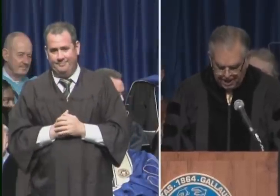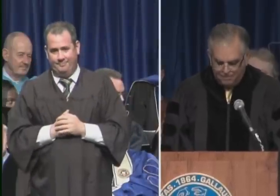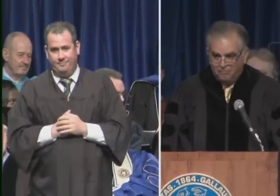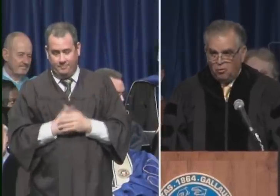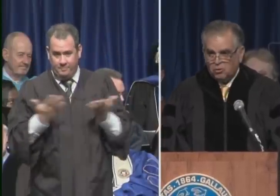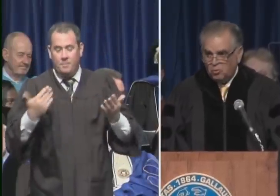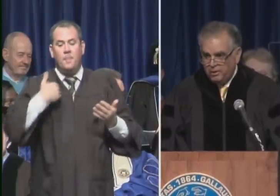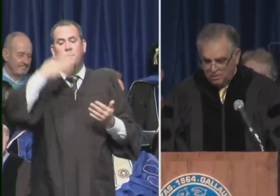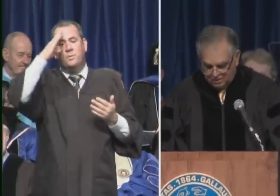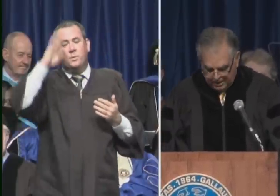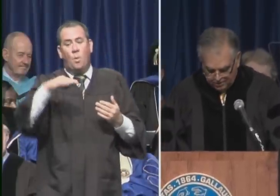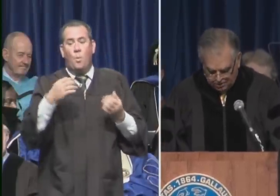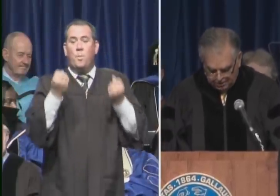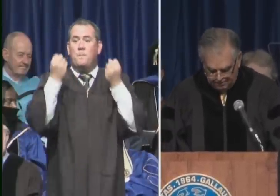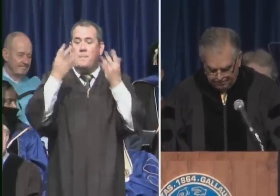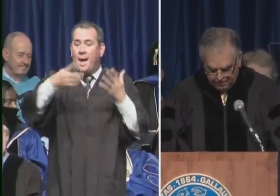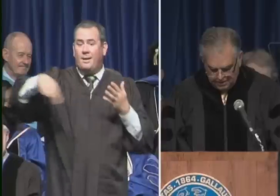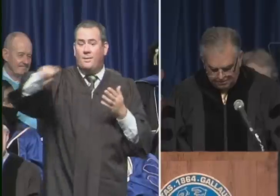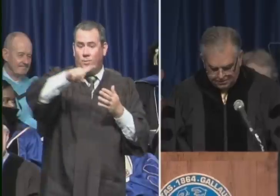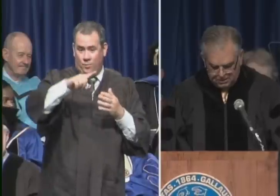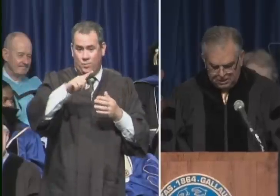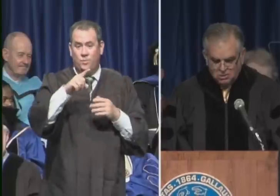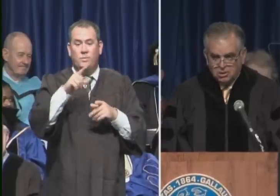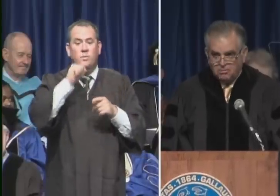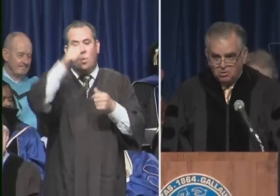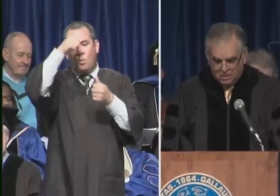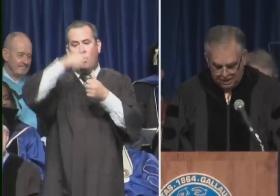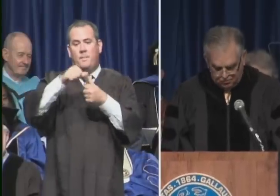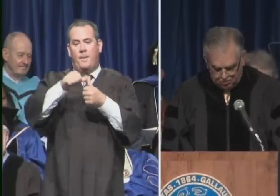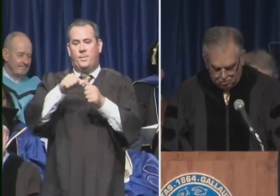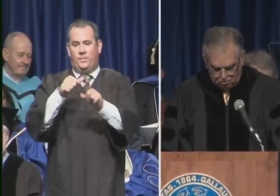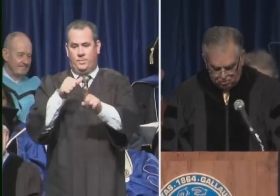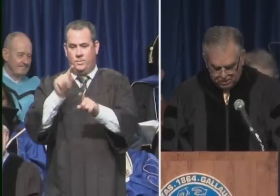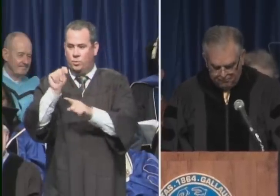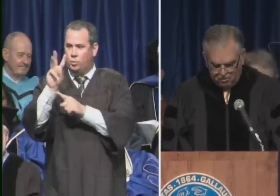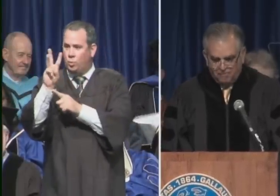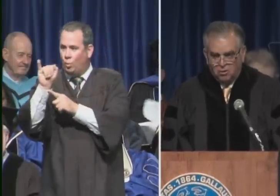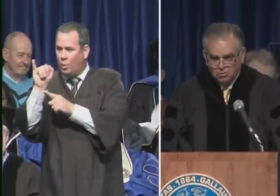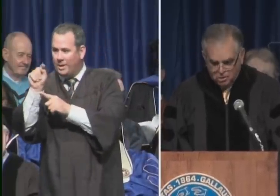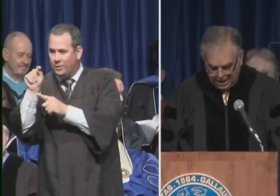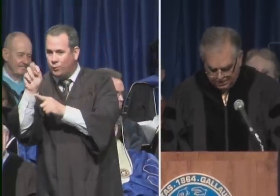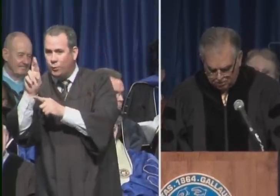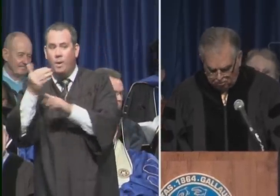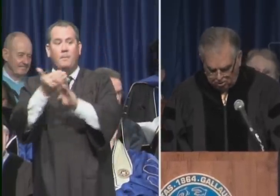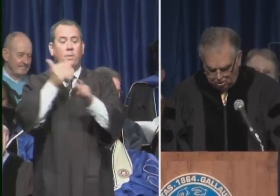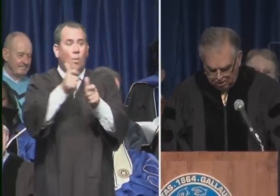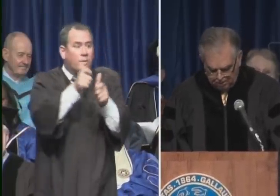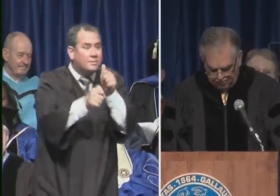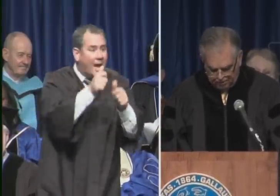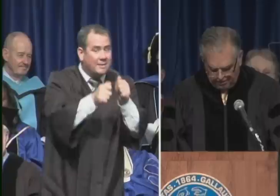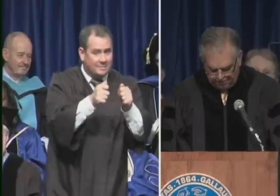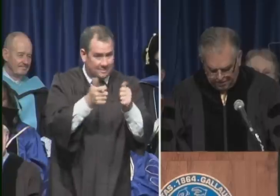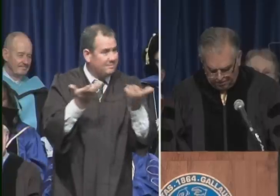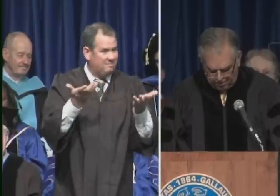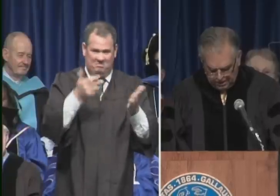before twitter and texting but these communication tools have revolutionized the world for deaf people.